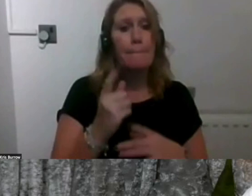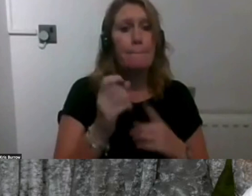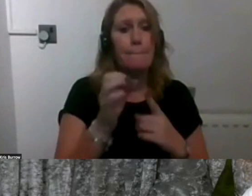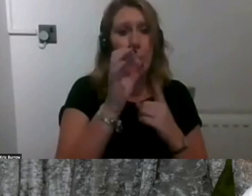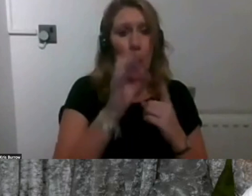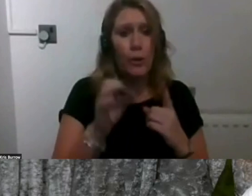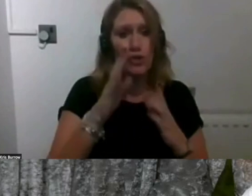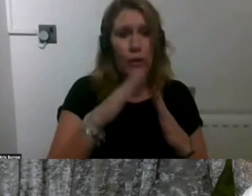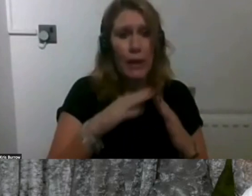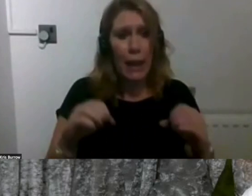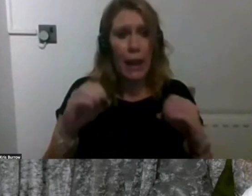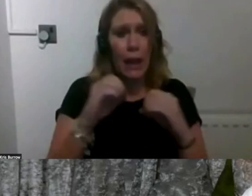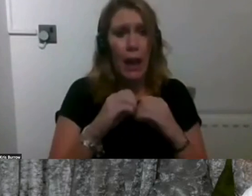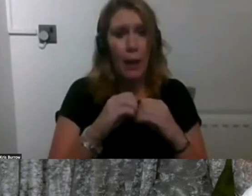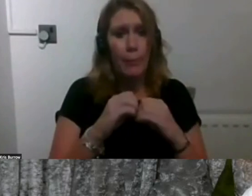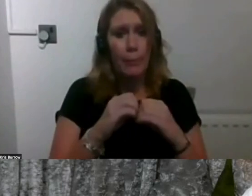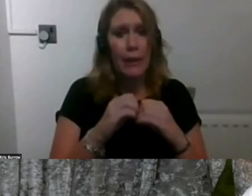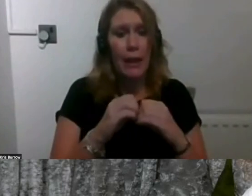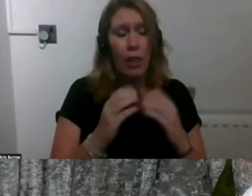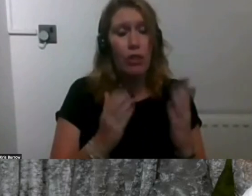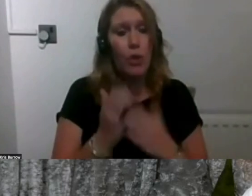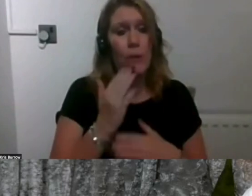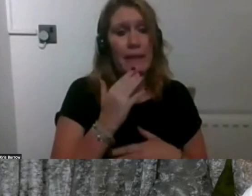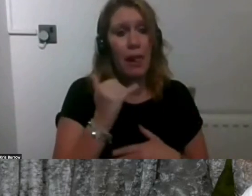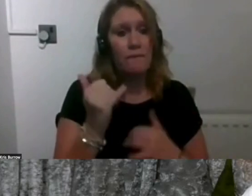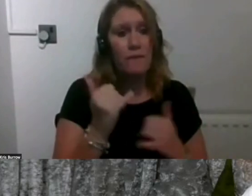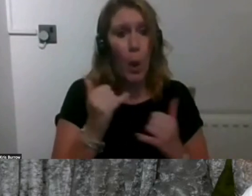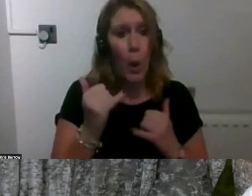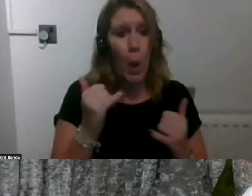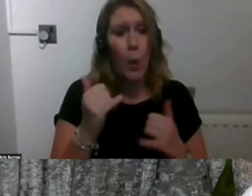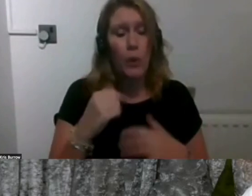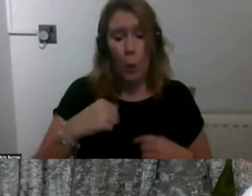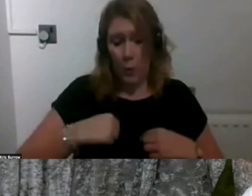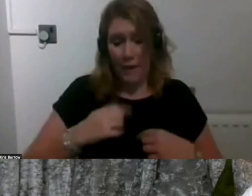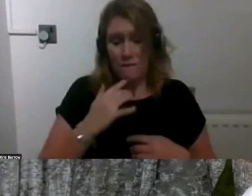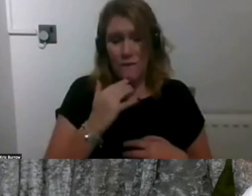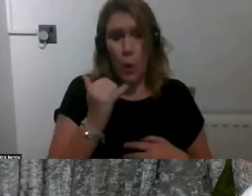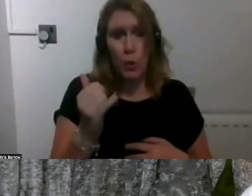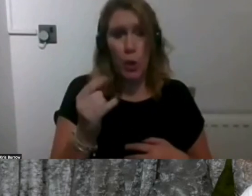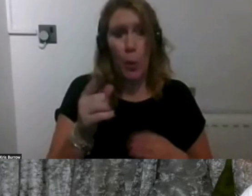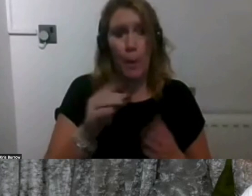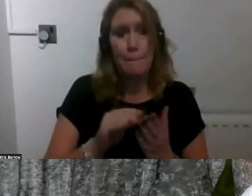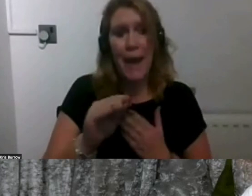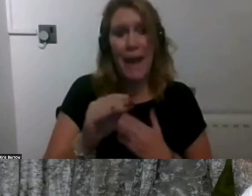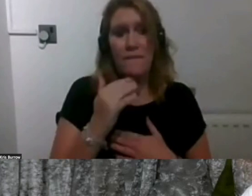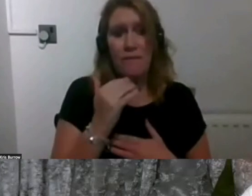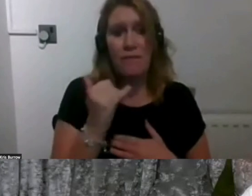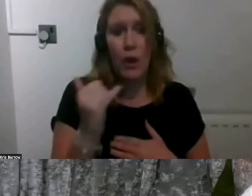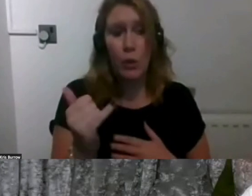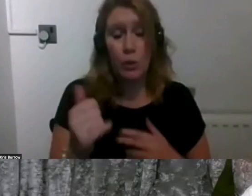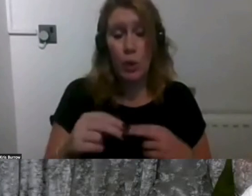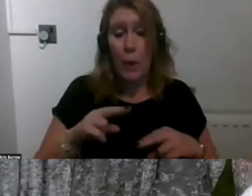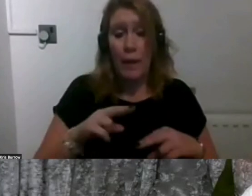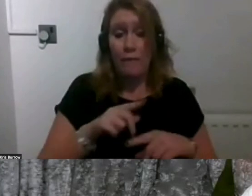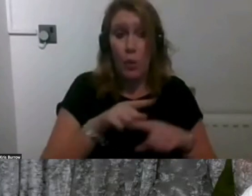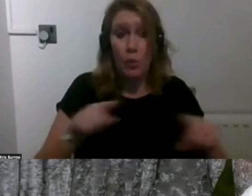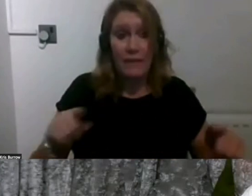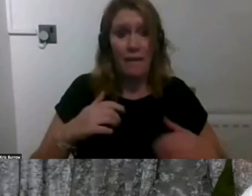phone you and we pay for the calls so if you're interested, just contact me that is